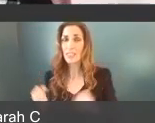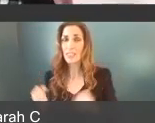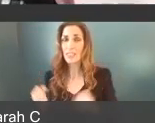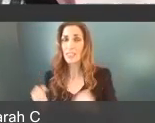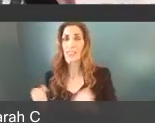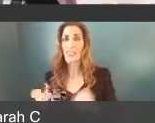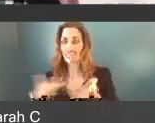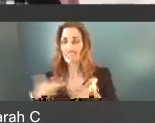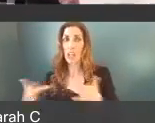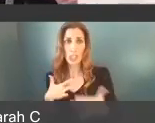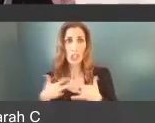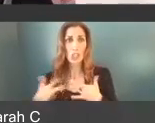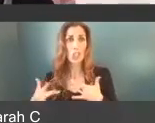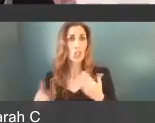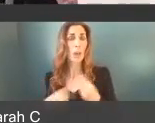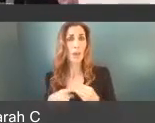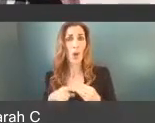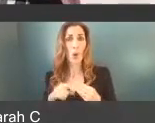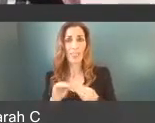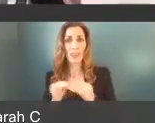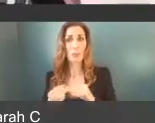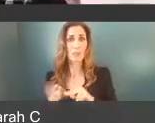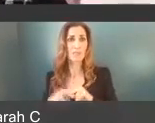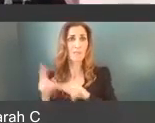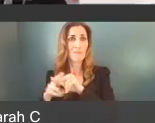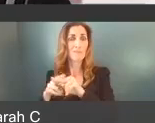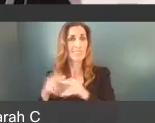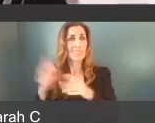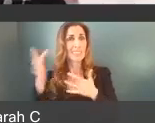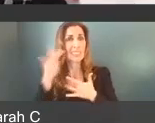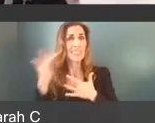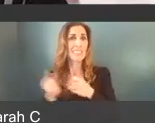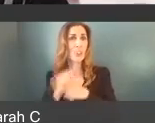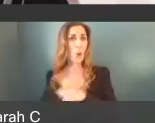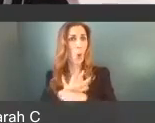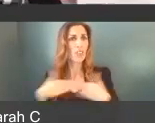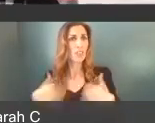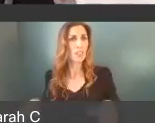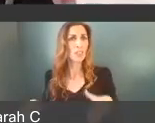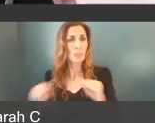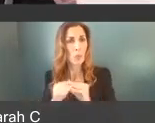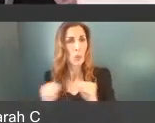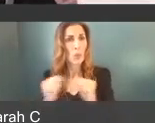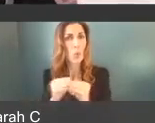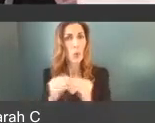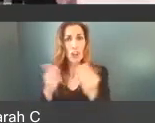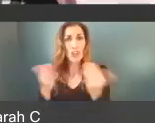about the direction that this pandemic is going. You know, right here as we're just about to the end,